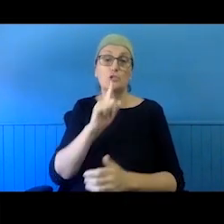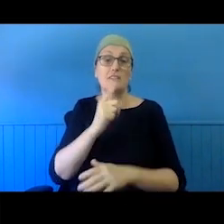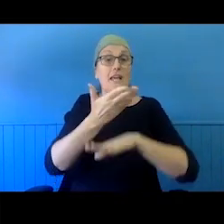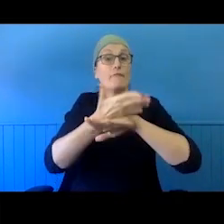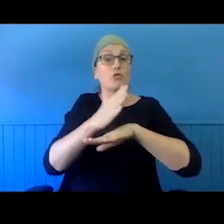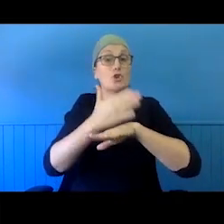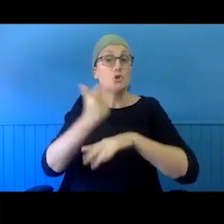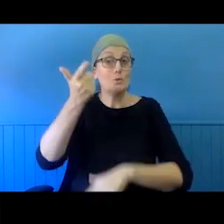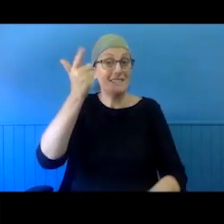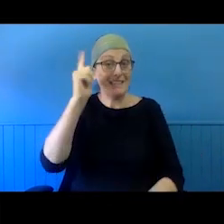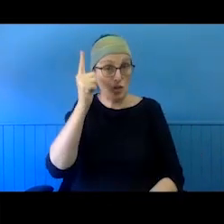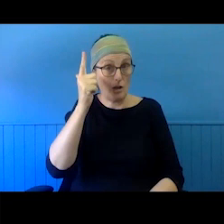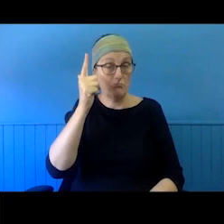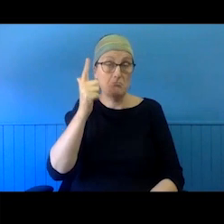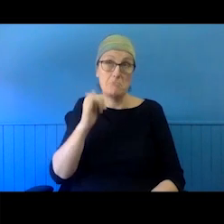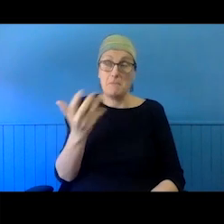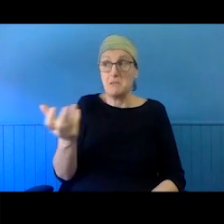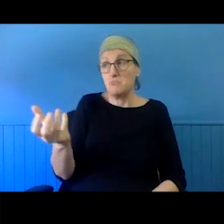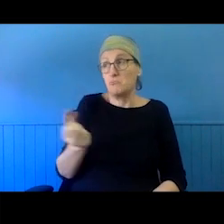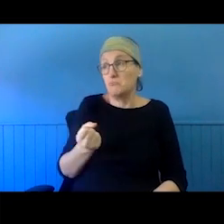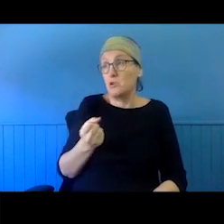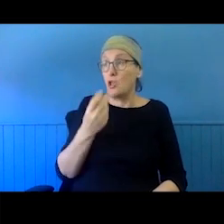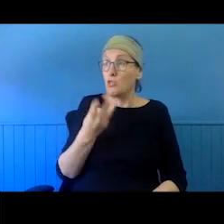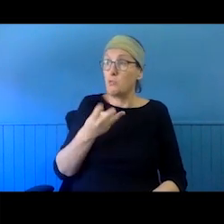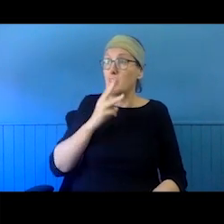going to be your day job. More popular, established teachers - the